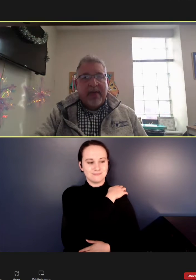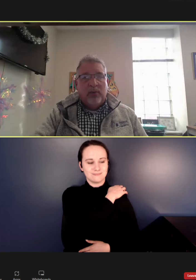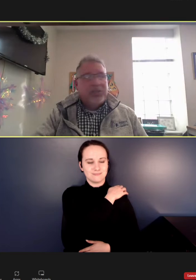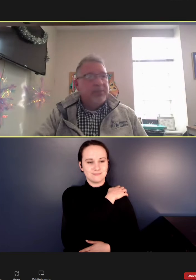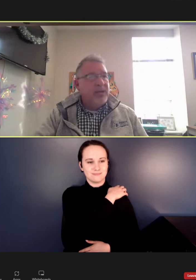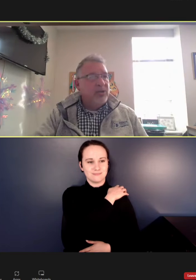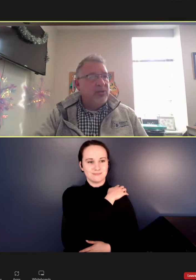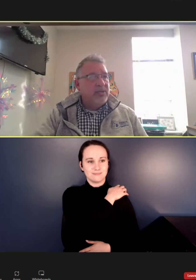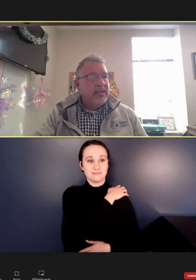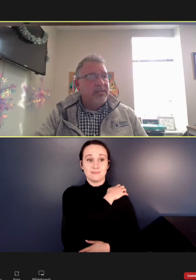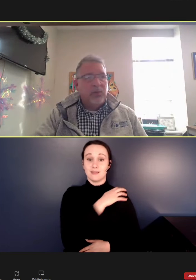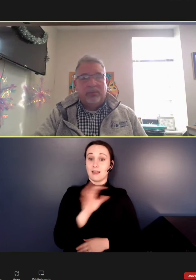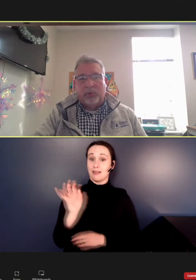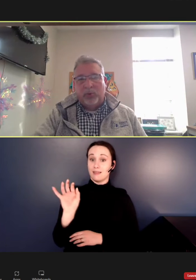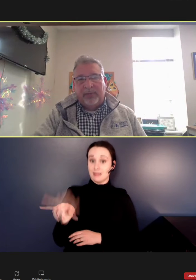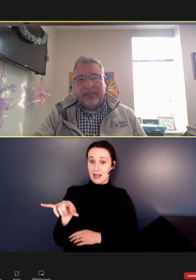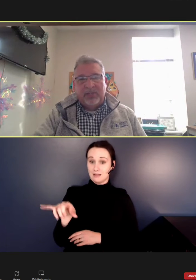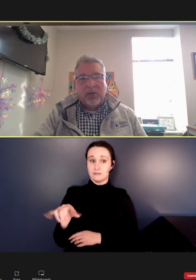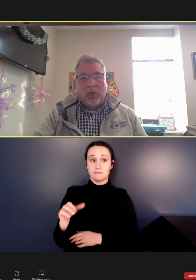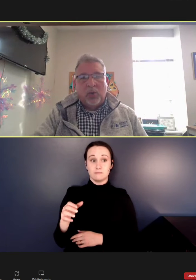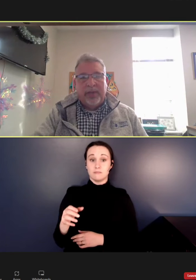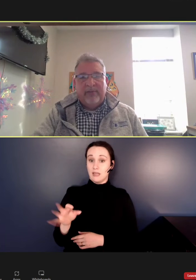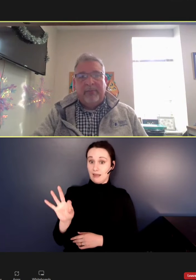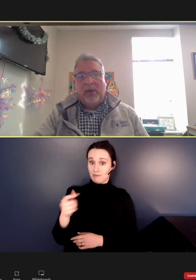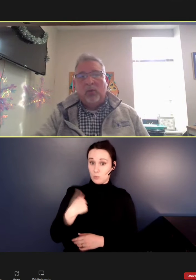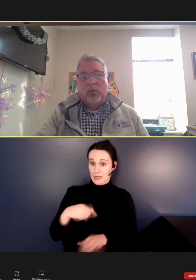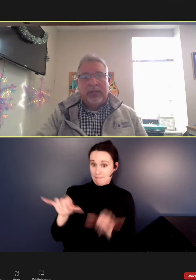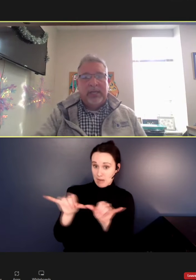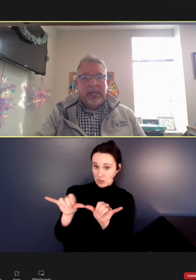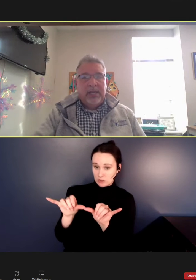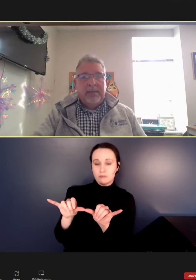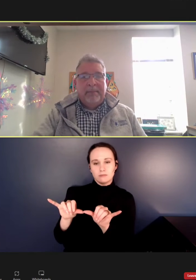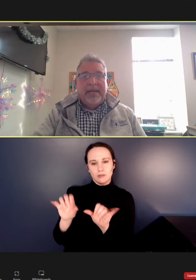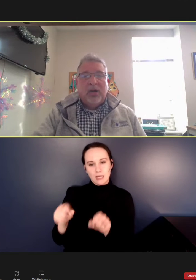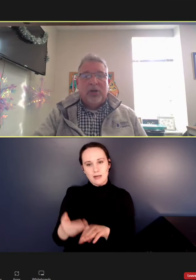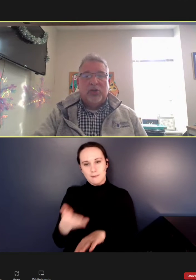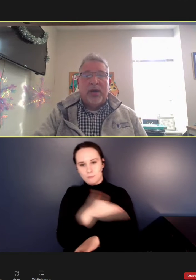That which is measured tends to improve. And so, we have been really big on trying